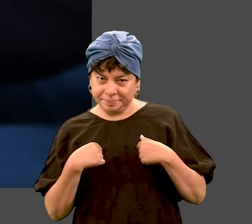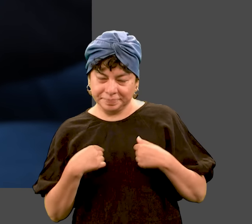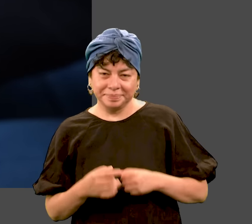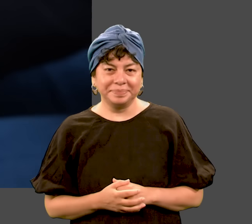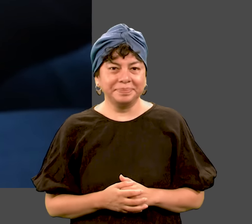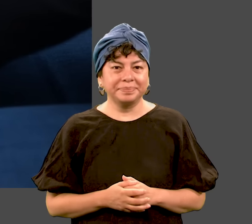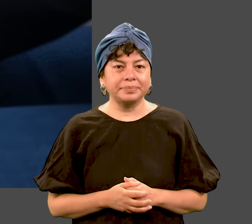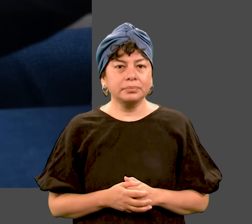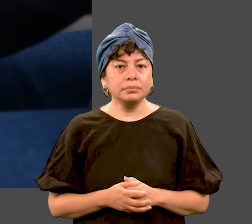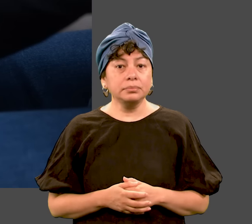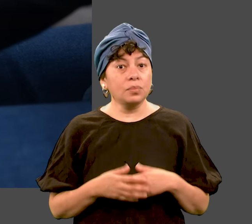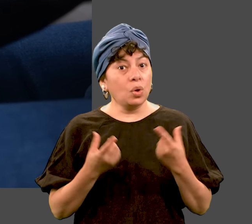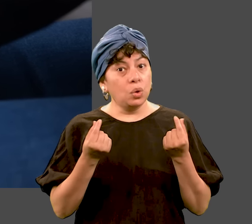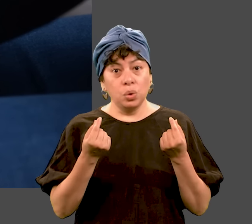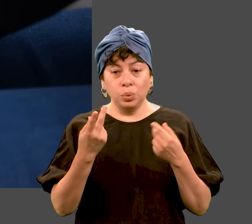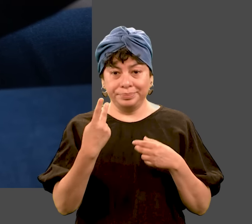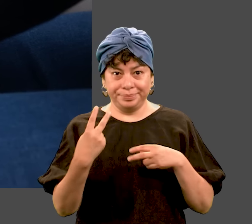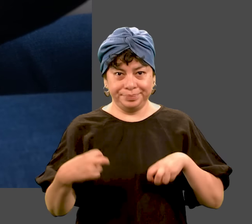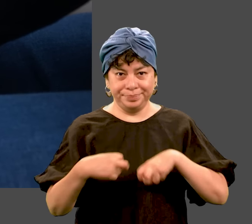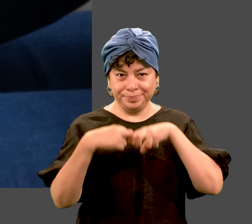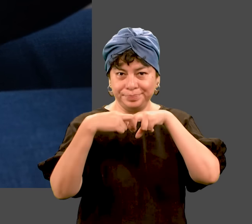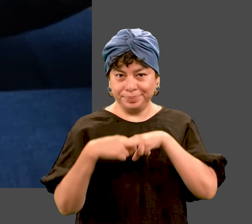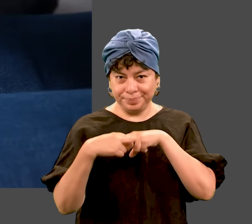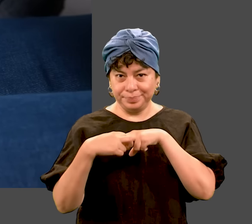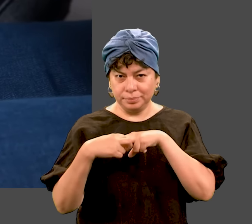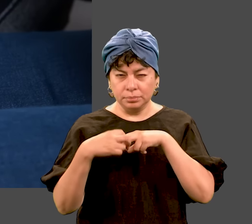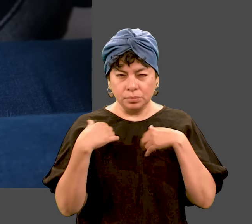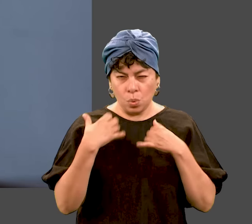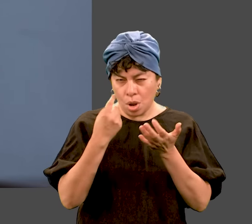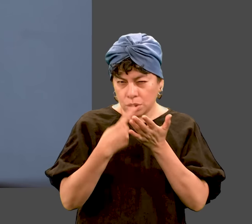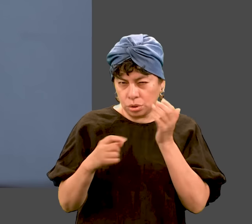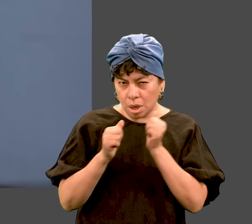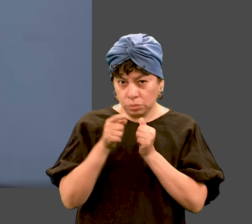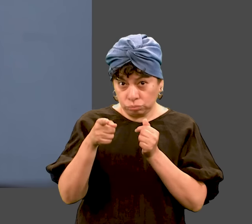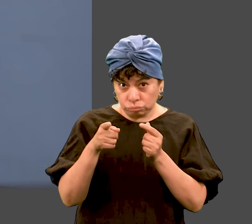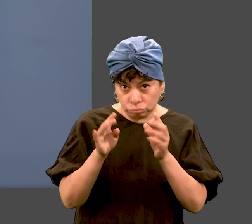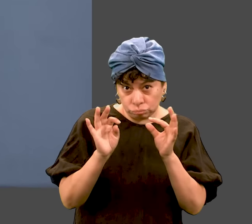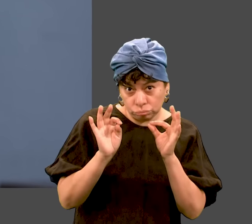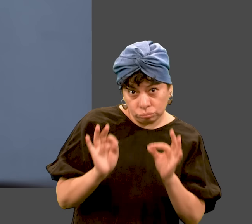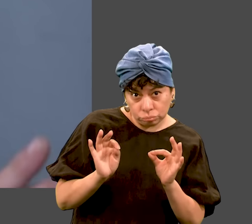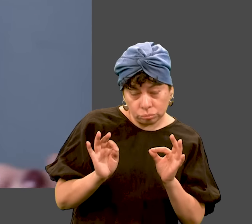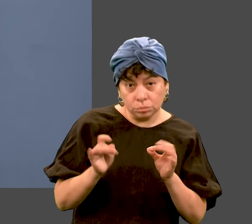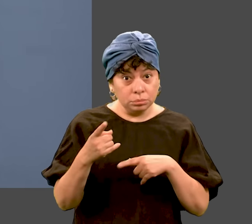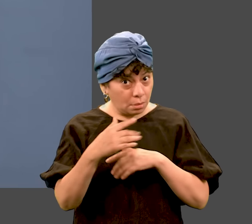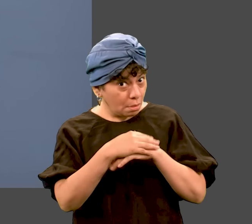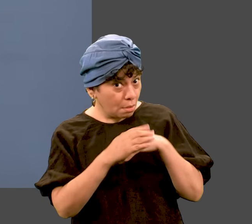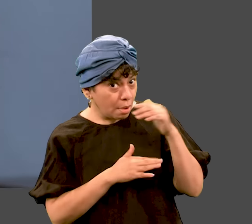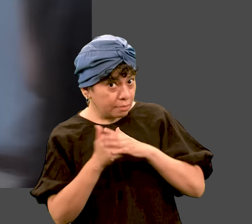So I'm gonna use our legs and first of all check in with you Rebecca to make sure that you're comfortable. Are you comfortable with how we're arranged?